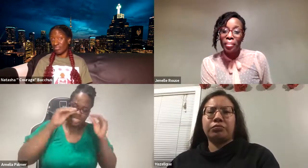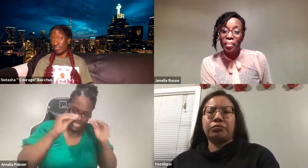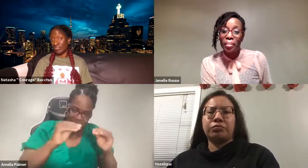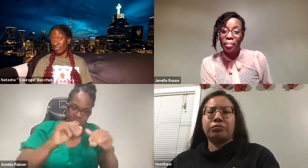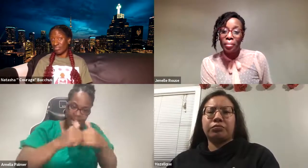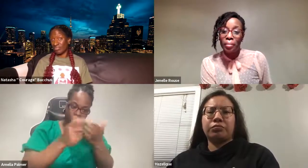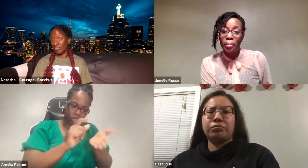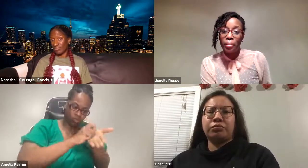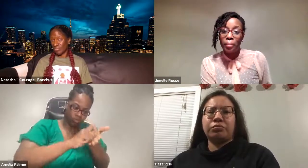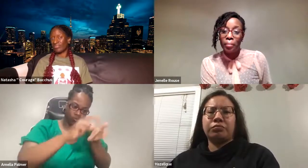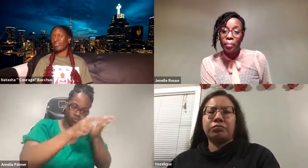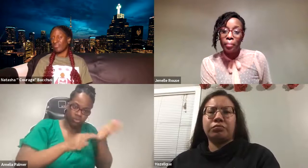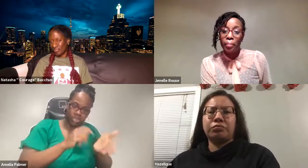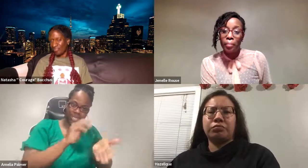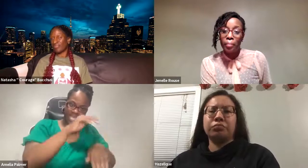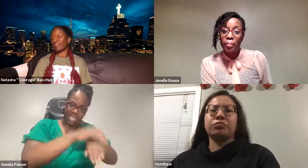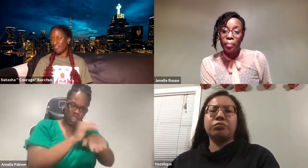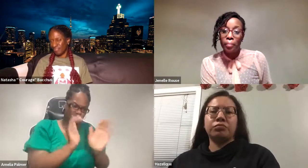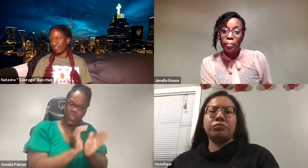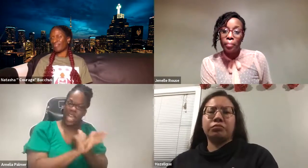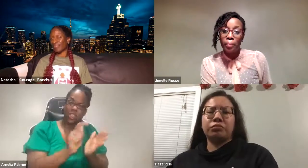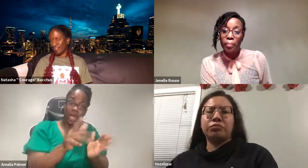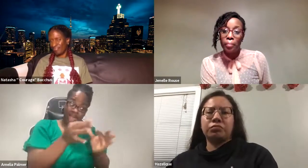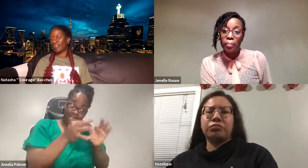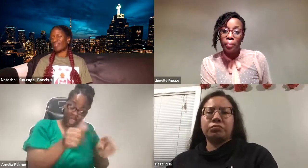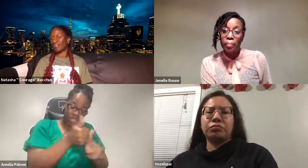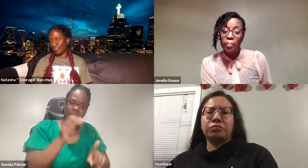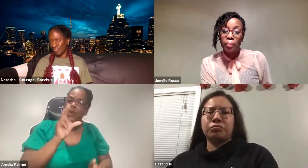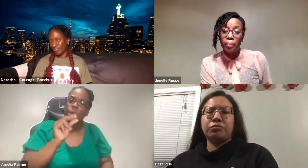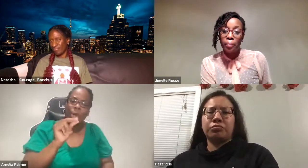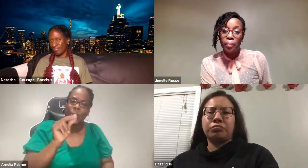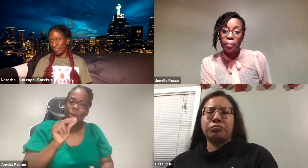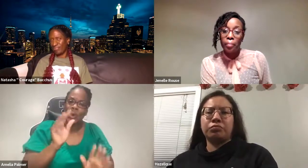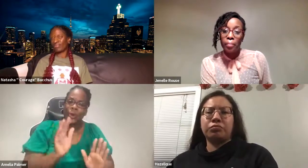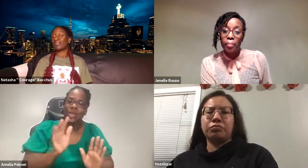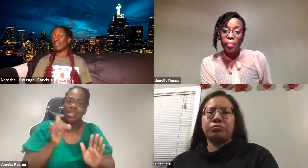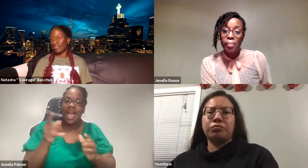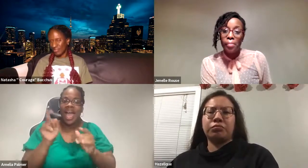be considered a real language but it's a way of teaching english literacy using sign language